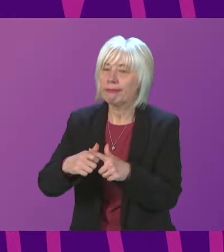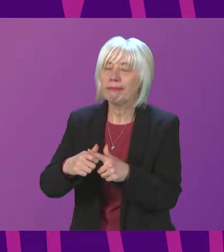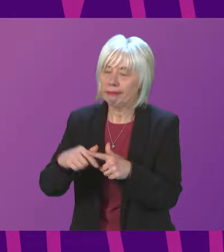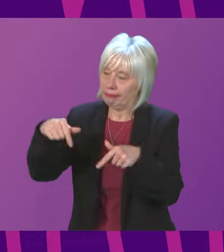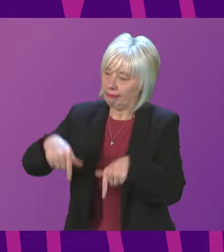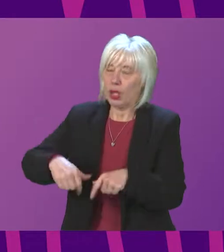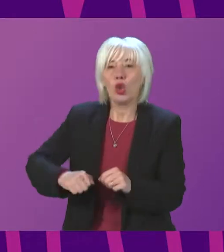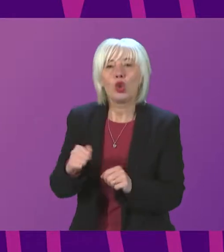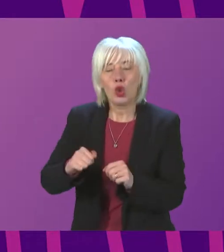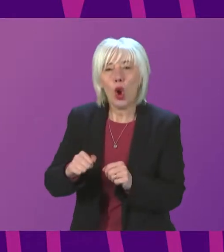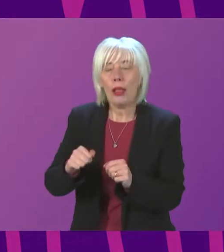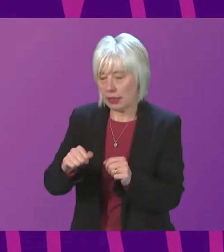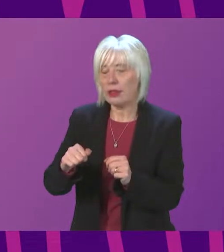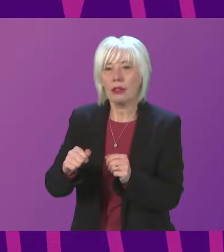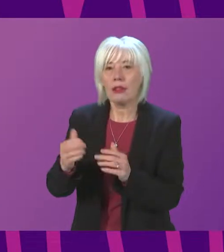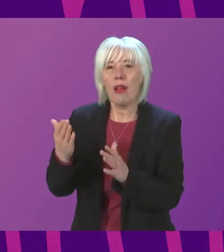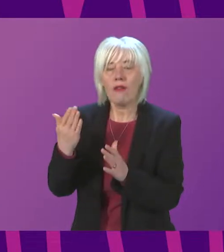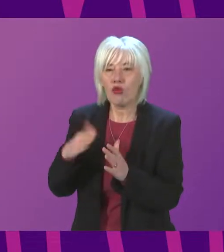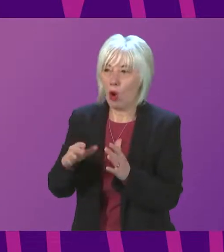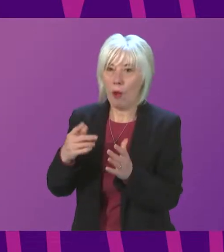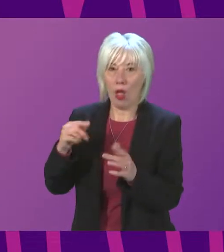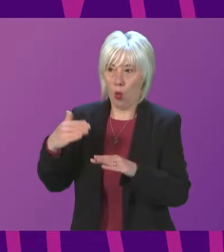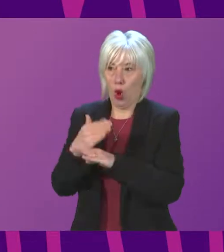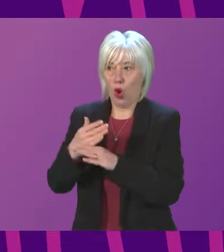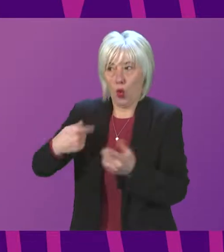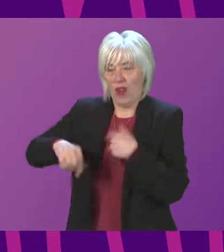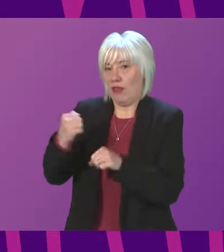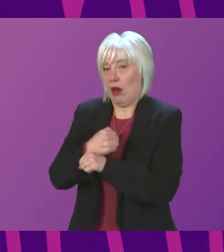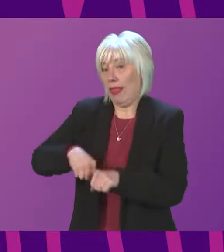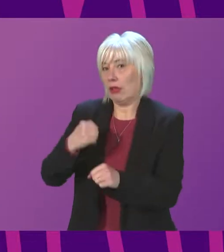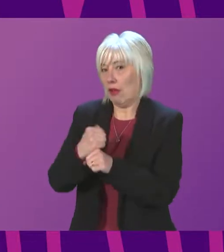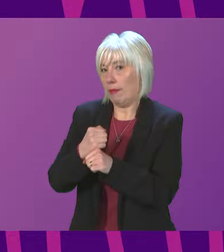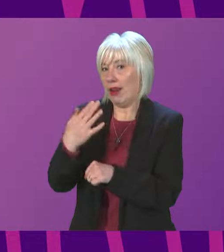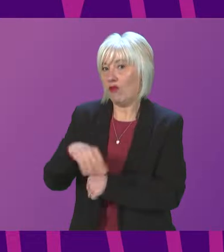However, as a result of the actions that this Government has taken since 2007, Scotland